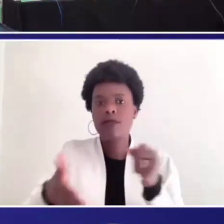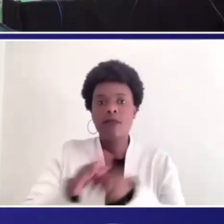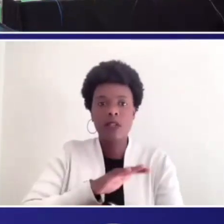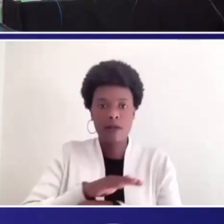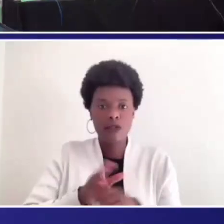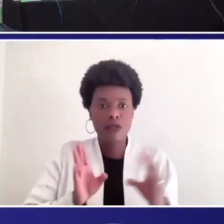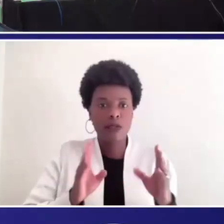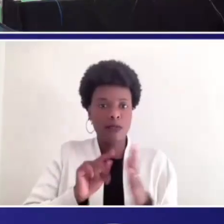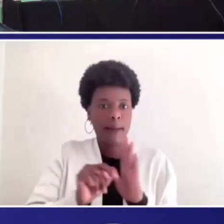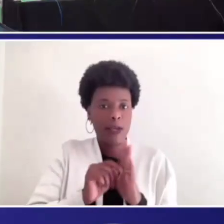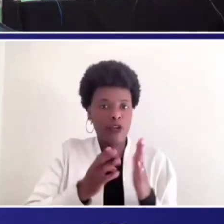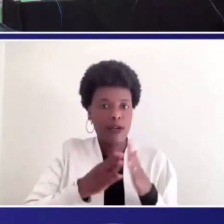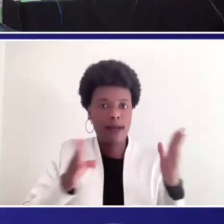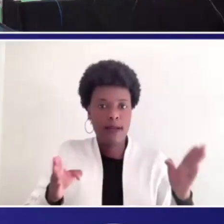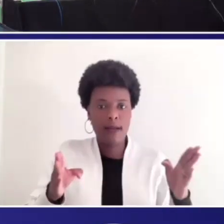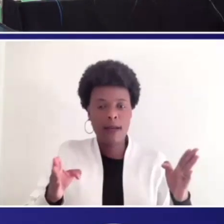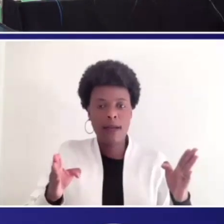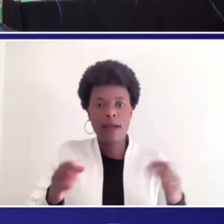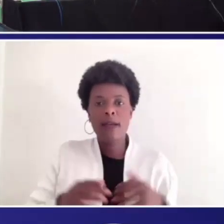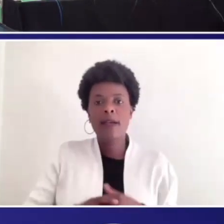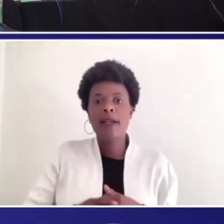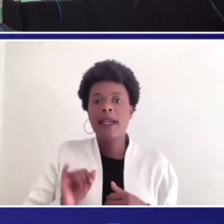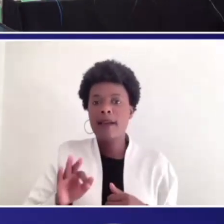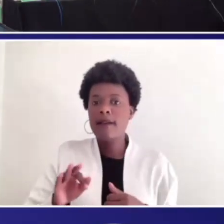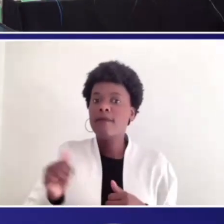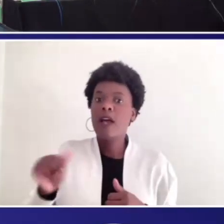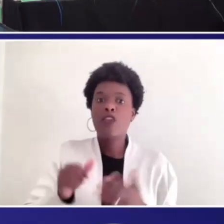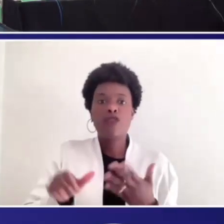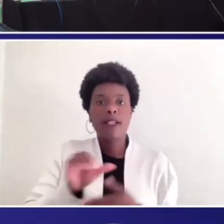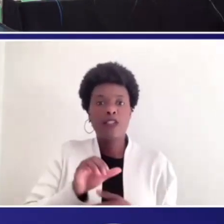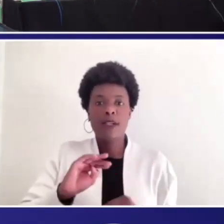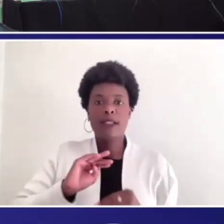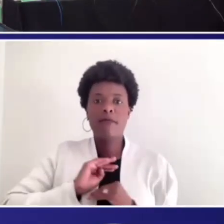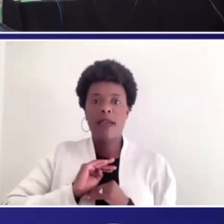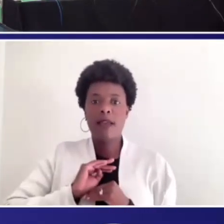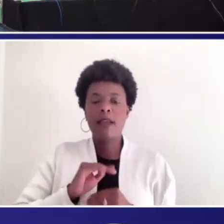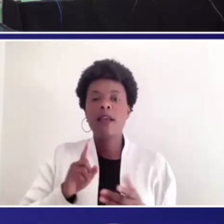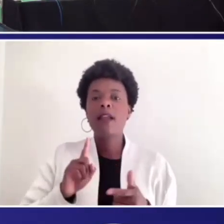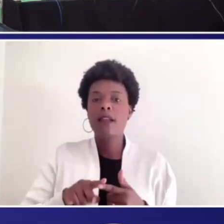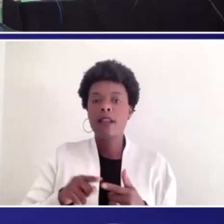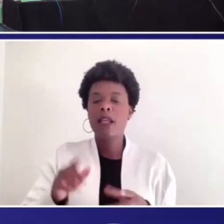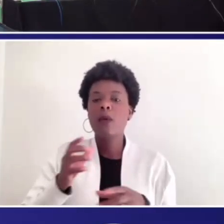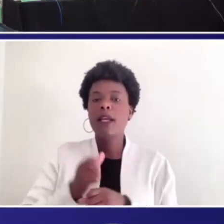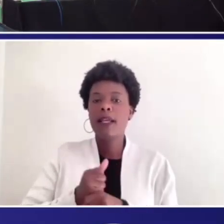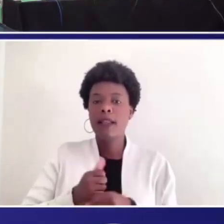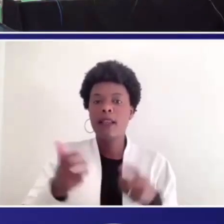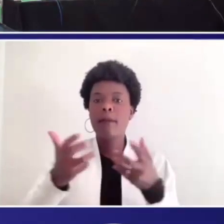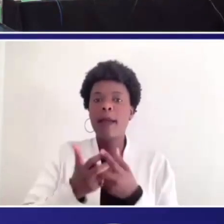They would -- if all other eligibility criteria is met, they would get the matching principal and the interest